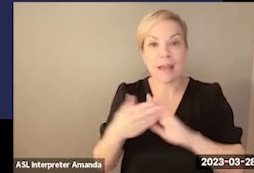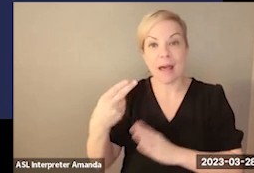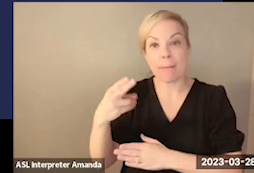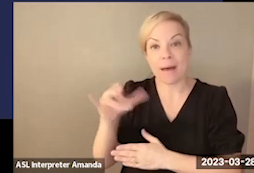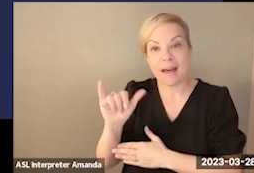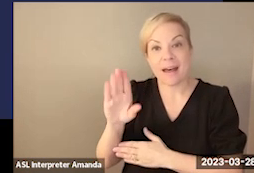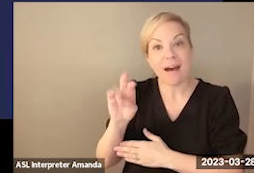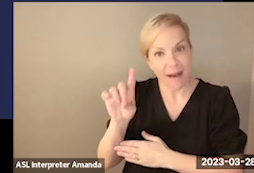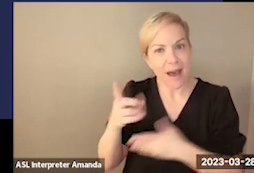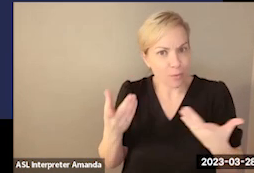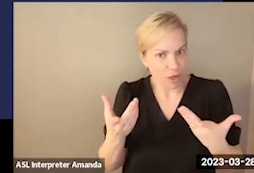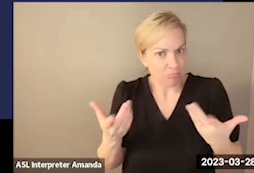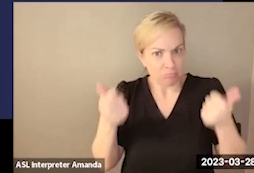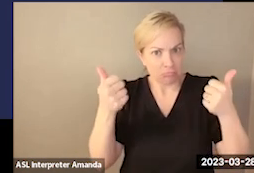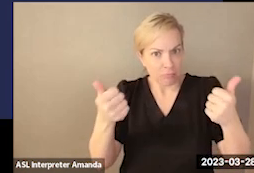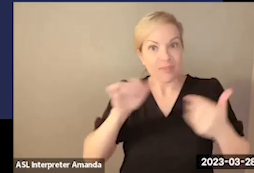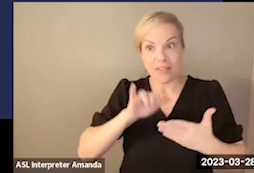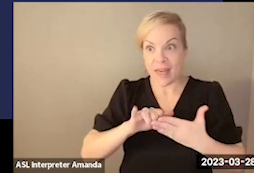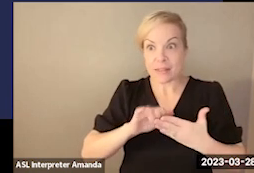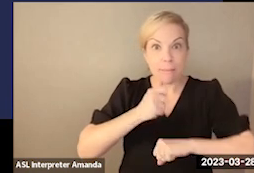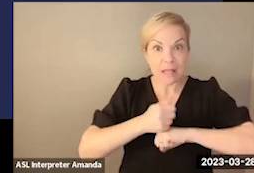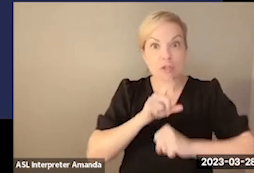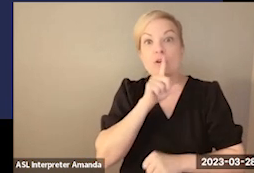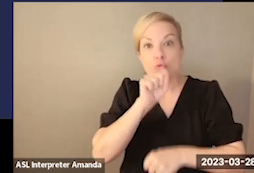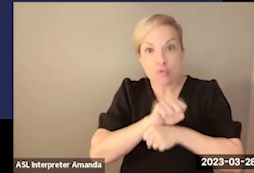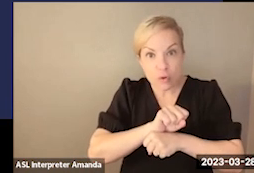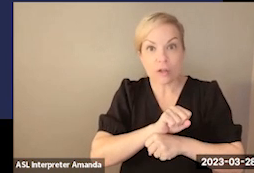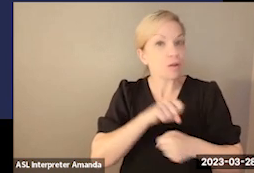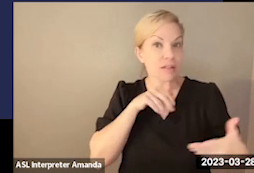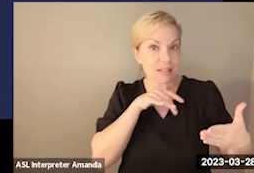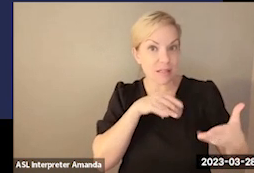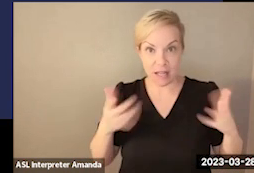Debbie Stine, Science & Technology Policy Academy: And that's like based on a real study. That was that was published in a journal.